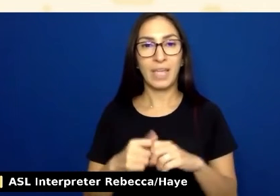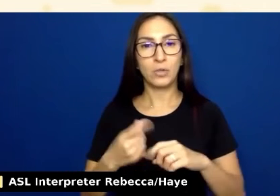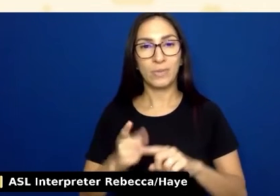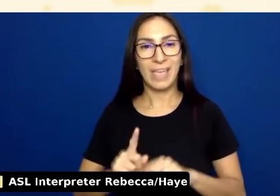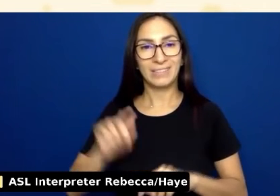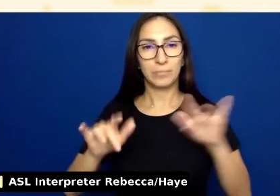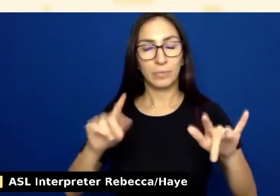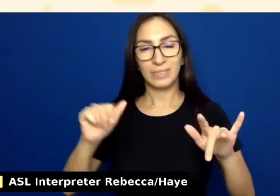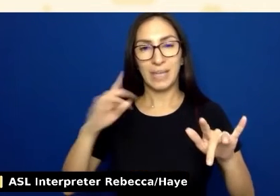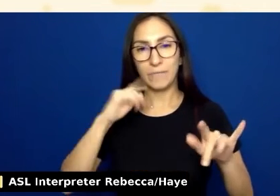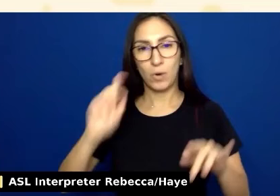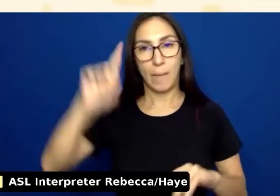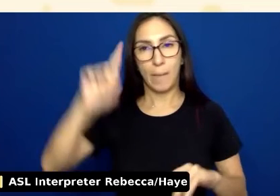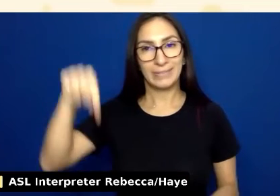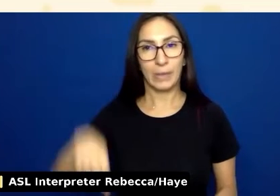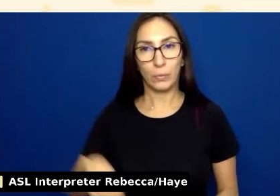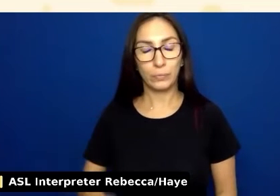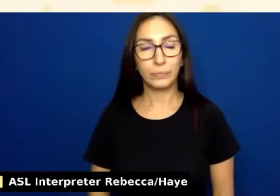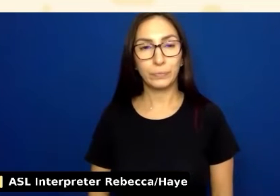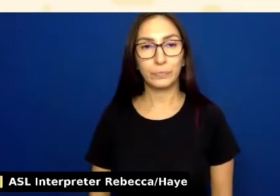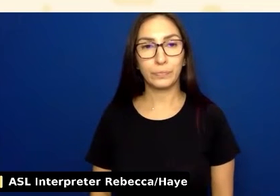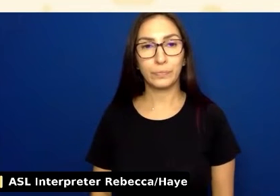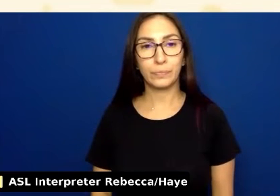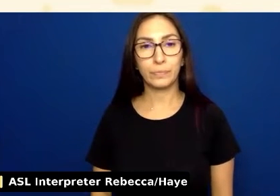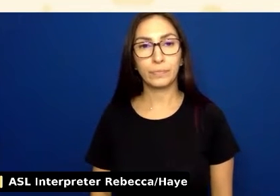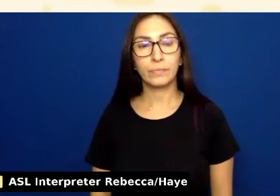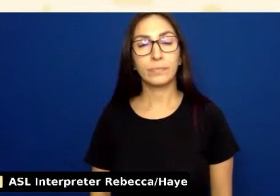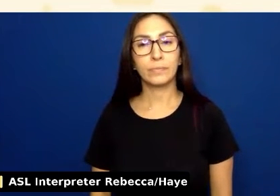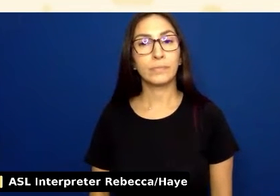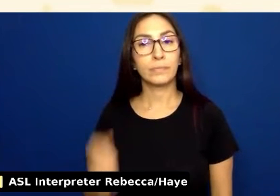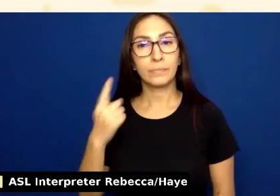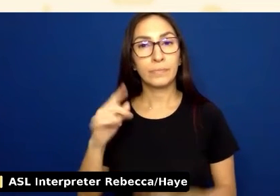Now, it is very important that tab index values